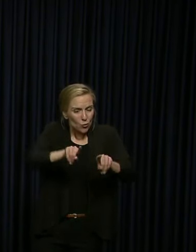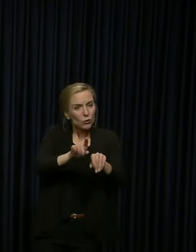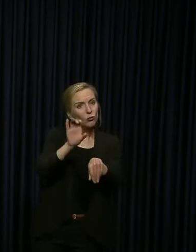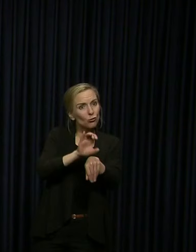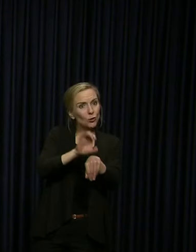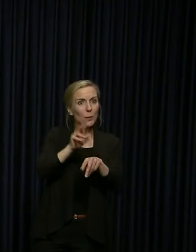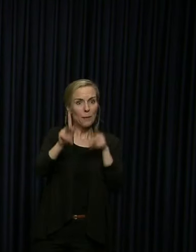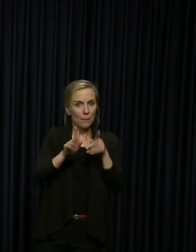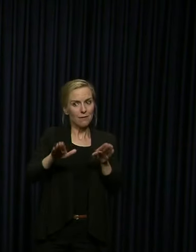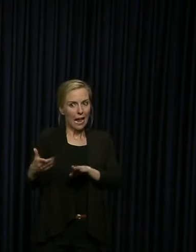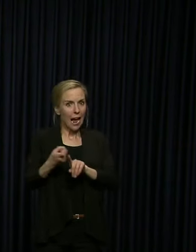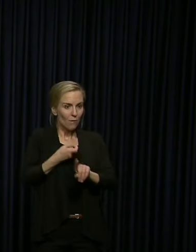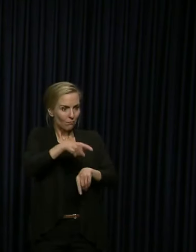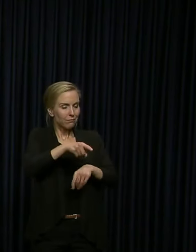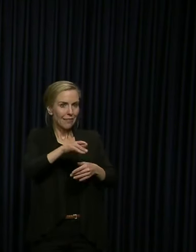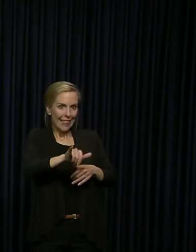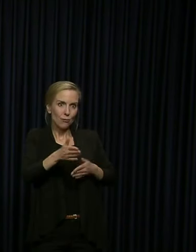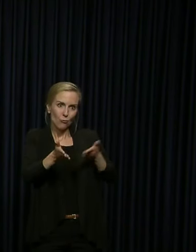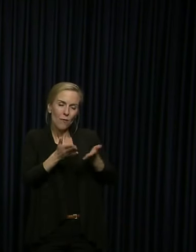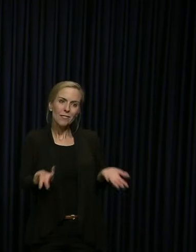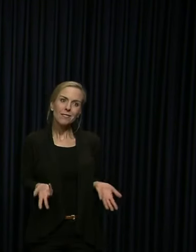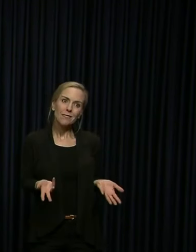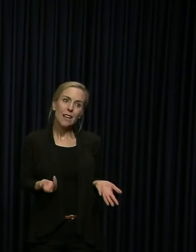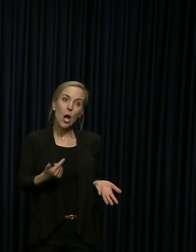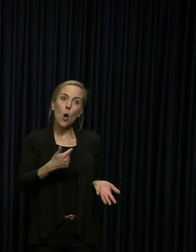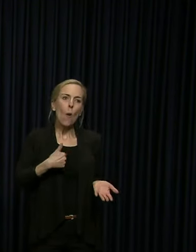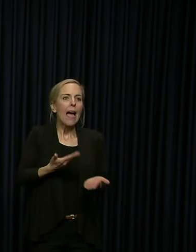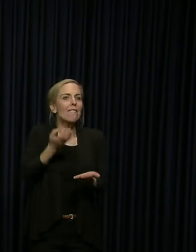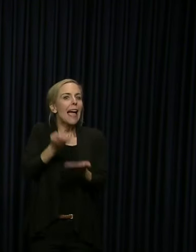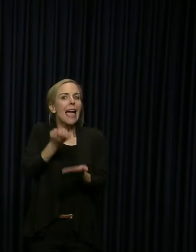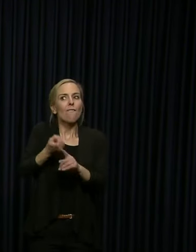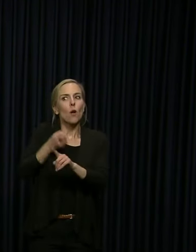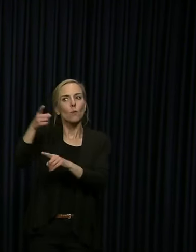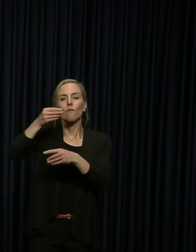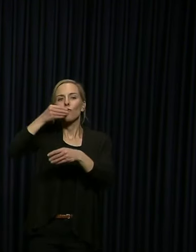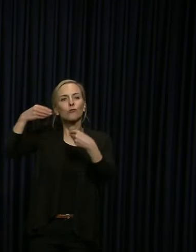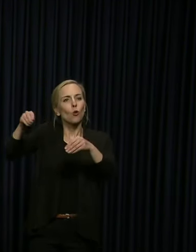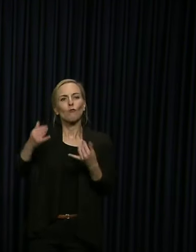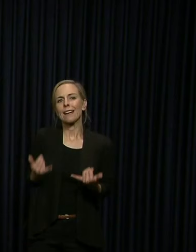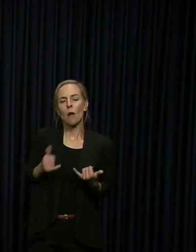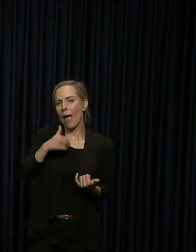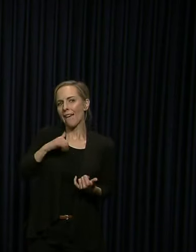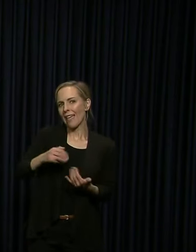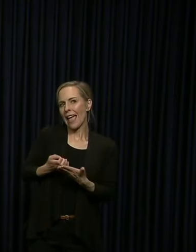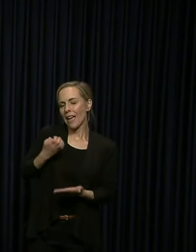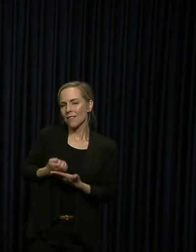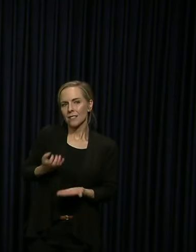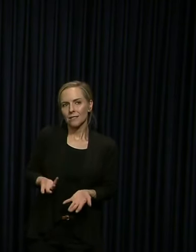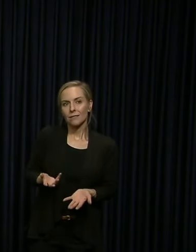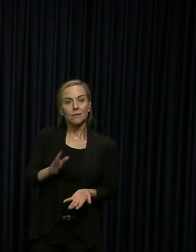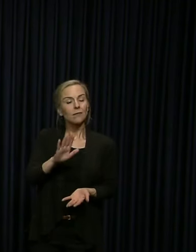DETERMINE HOW WE GET THROUGH THIS, BUT I'VE NEVER BEEN PROUDER TO BE YOUR GOVERNOR,